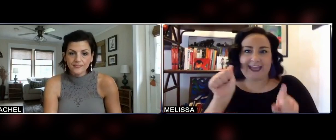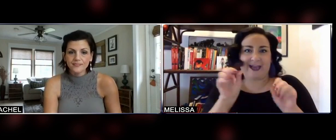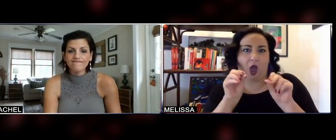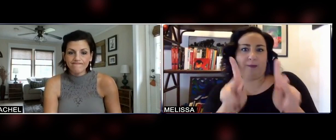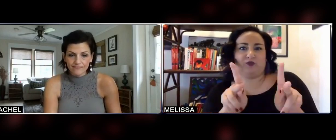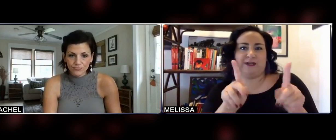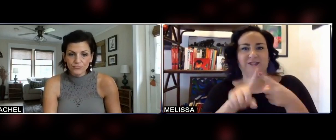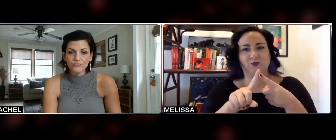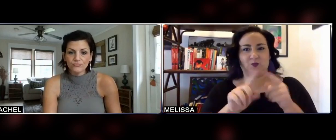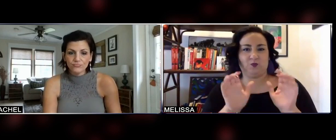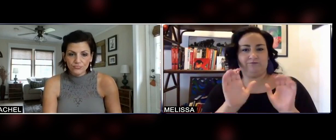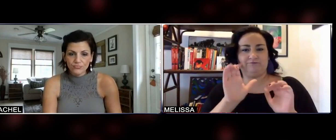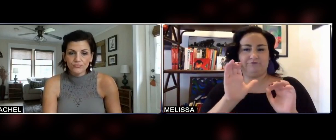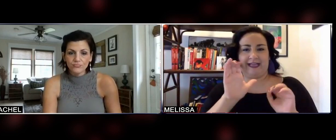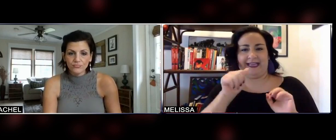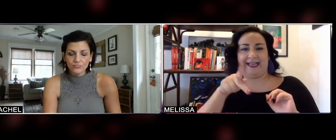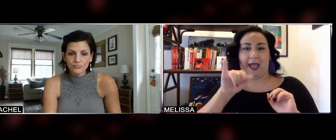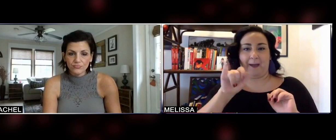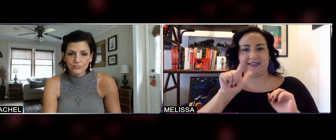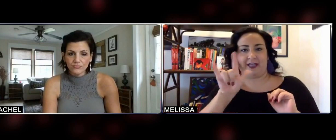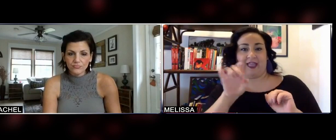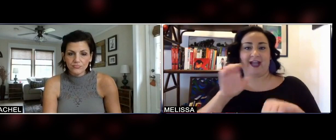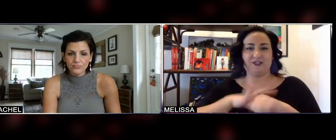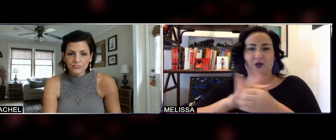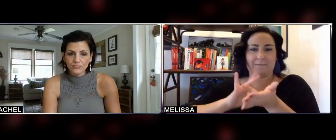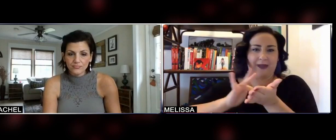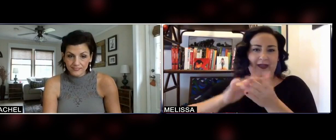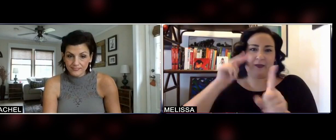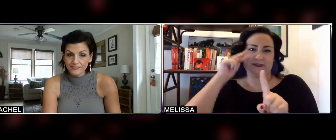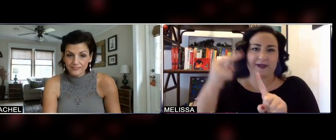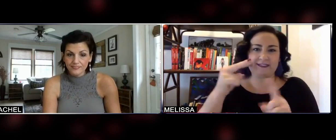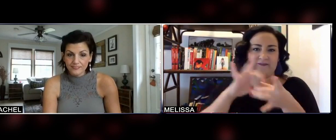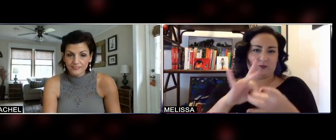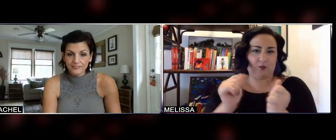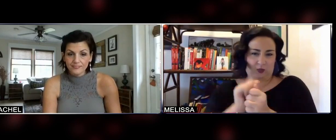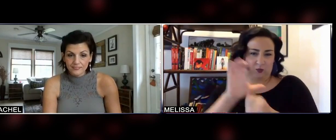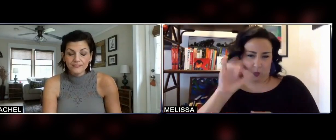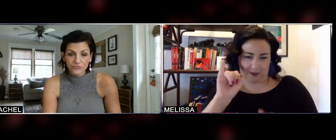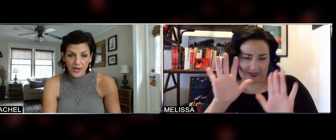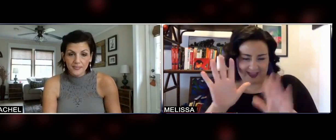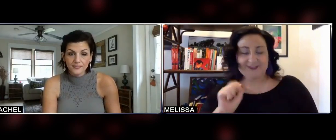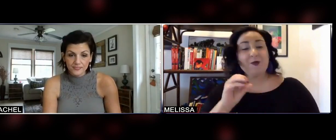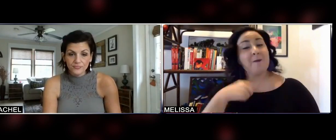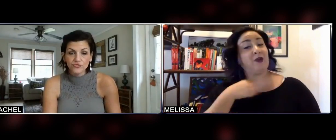to express their medical perspective on cochlear implants.